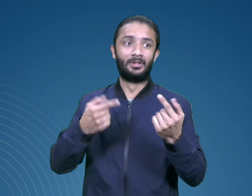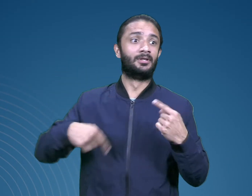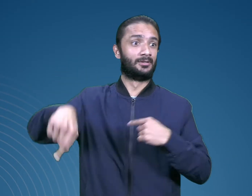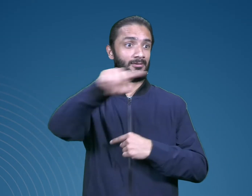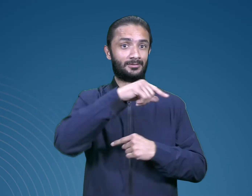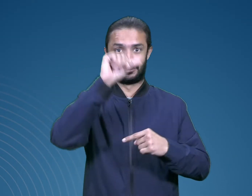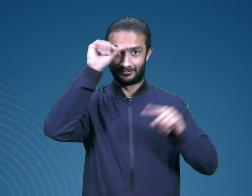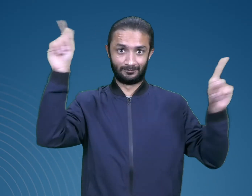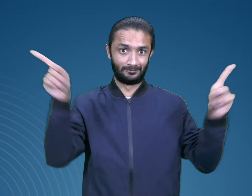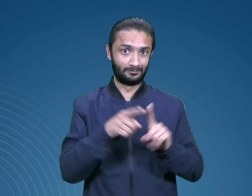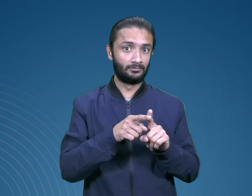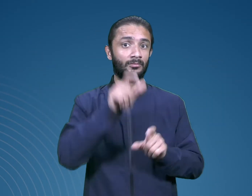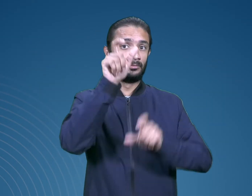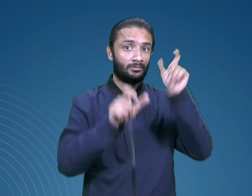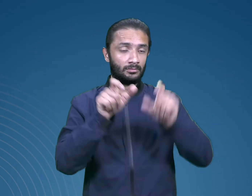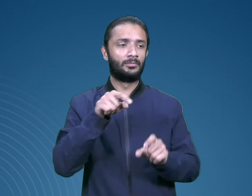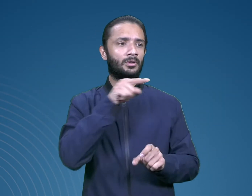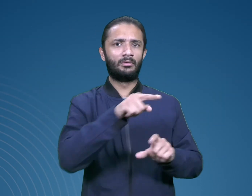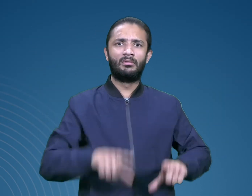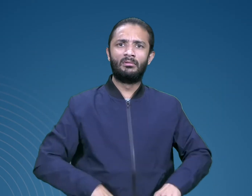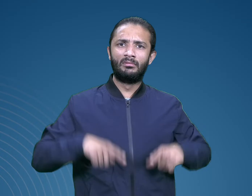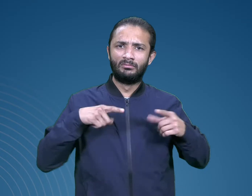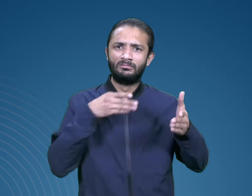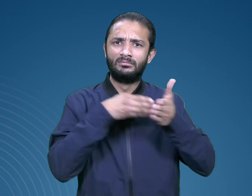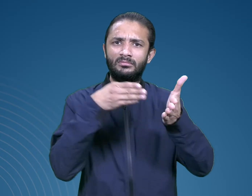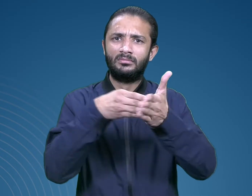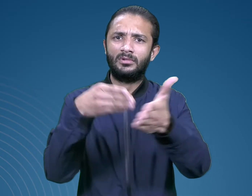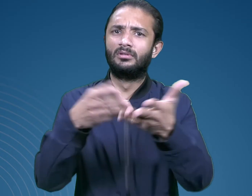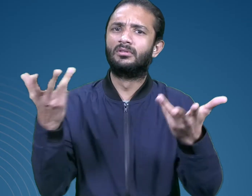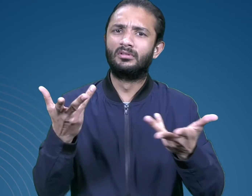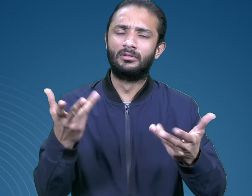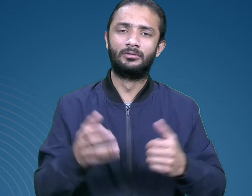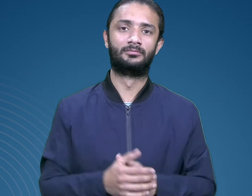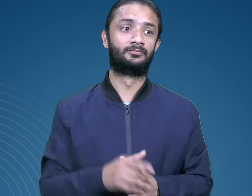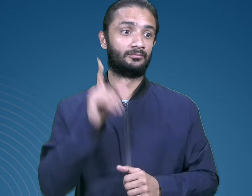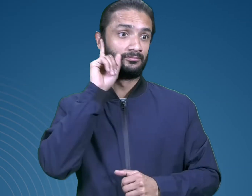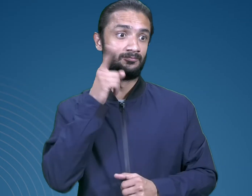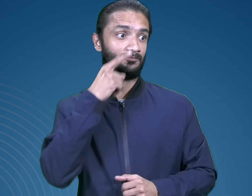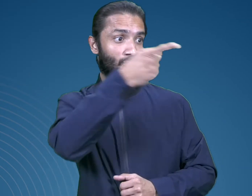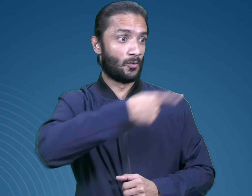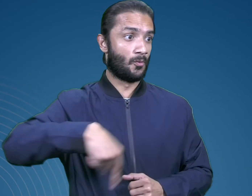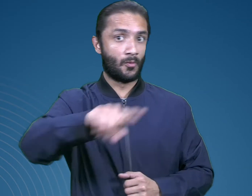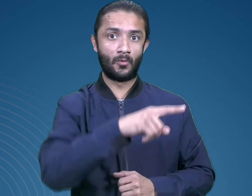In India, some deaf children learn sign language as their first language